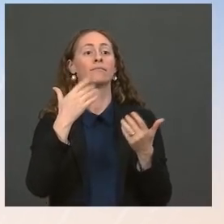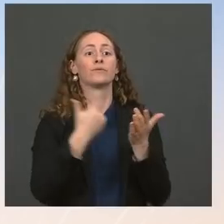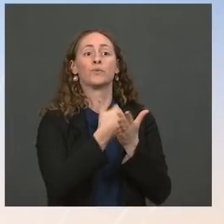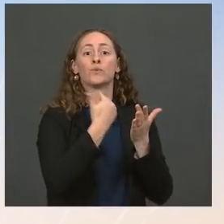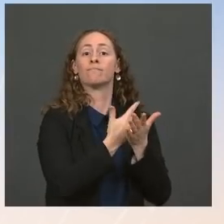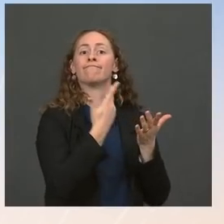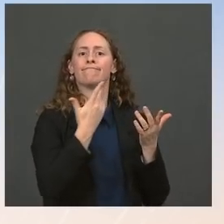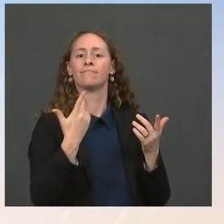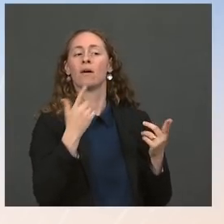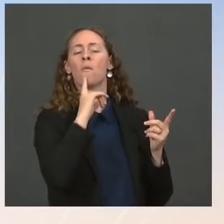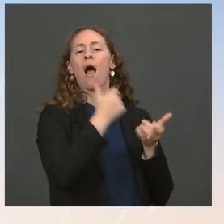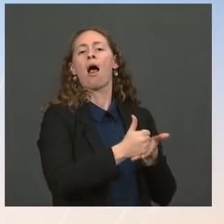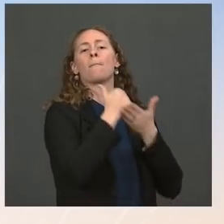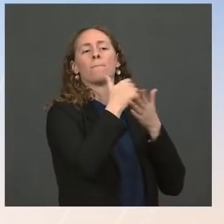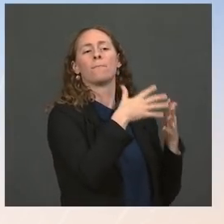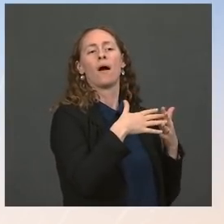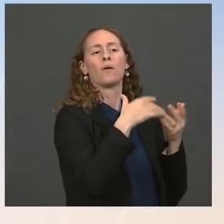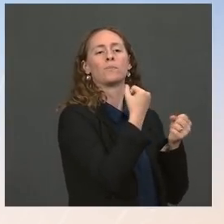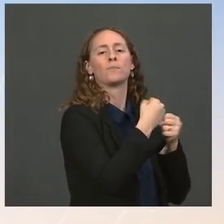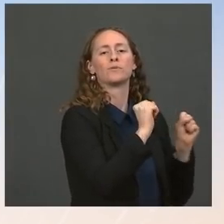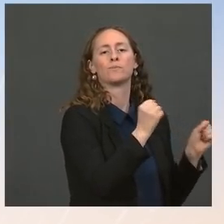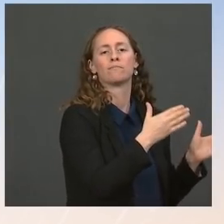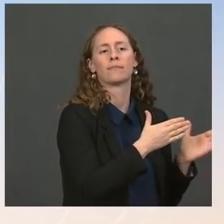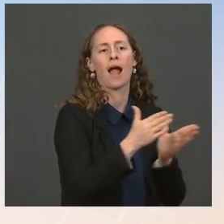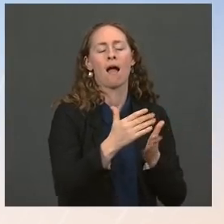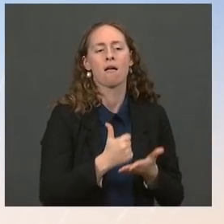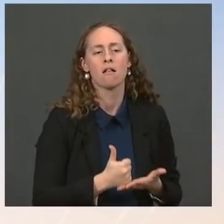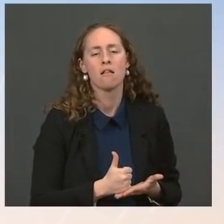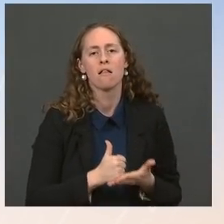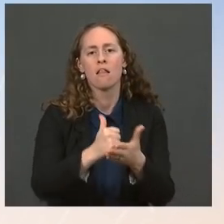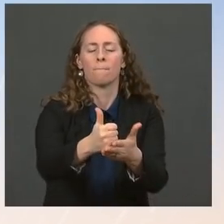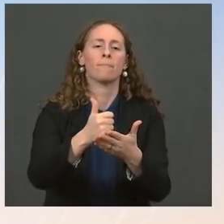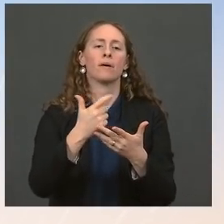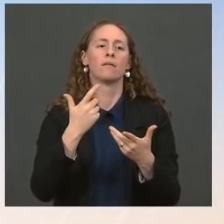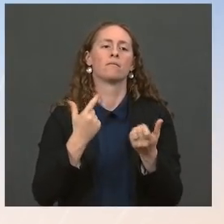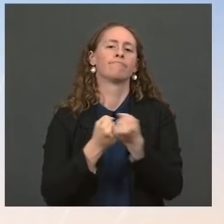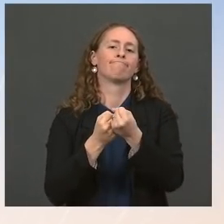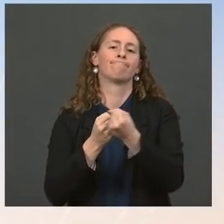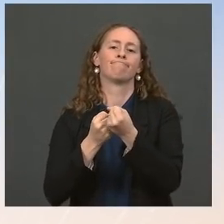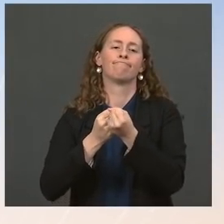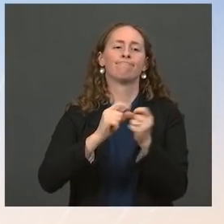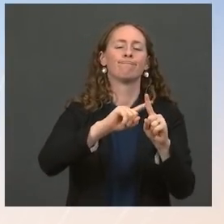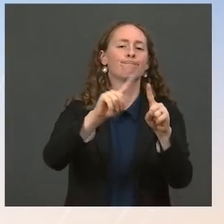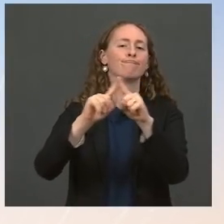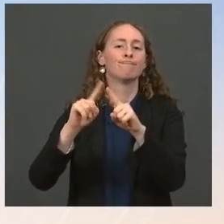These commitments are critical. And, obviously, we're going to continue to build on it from here. I also wanted to note that, earlier today,